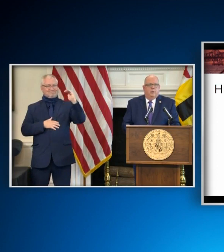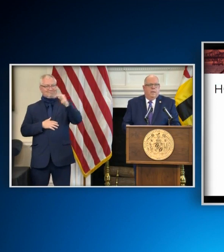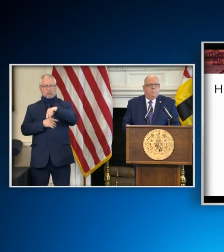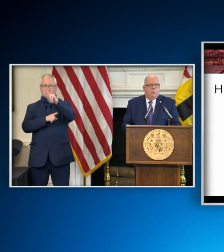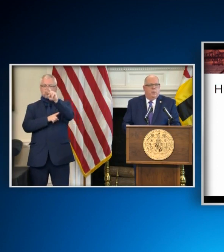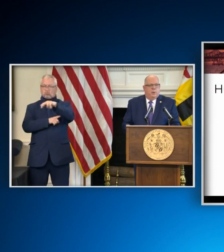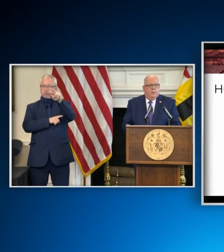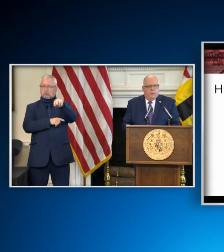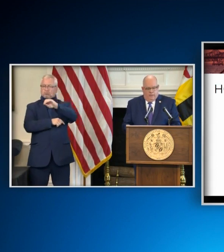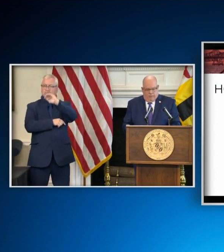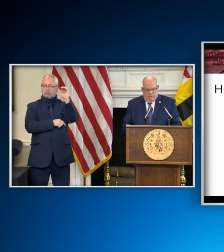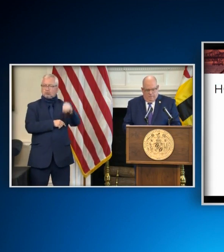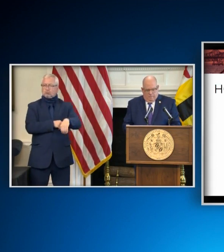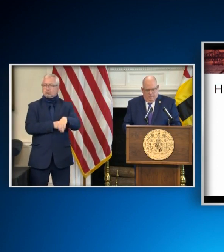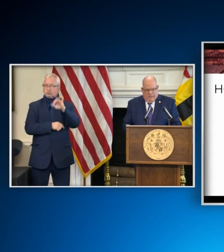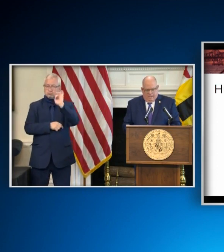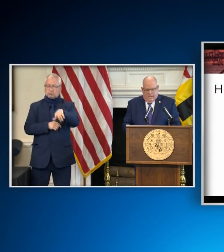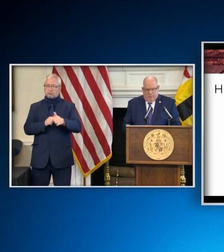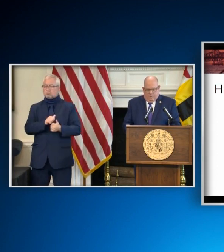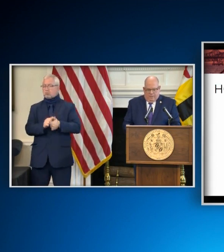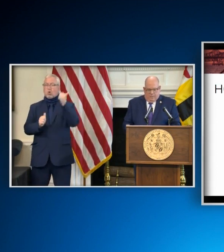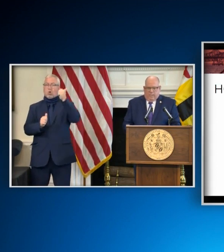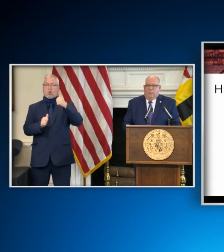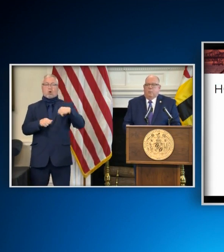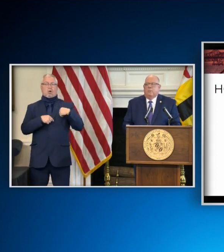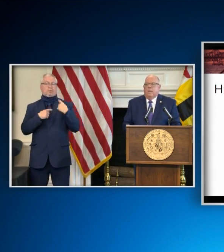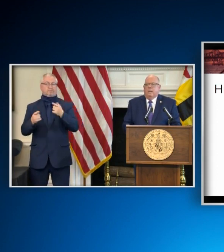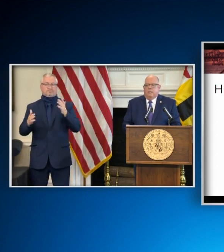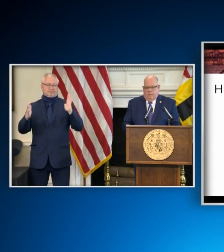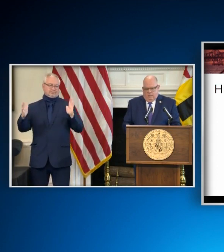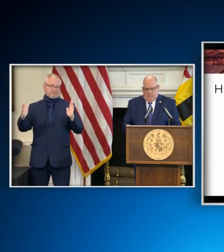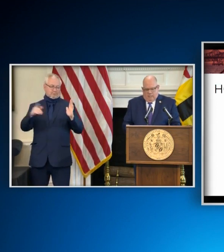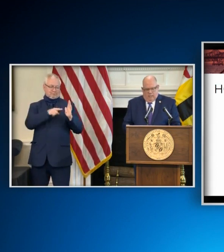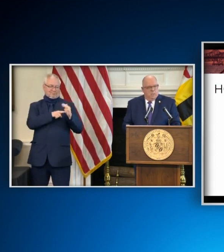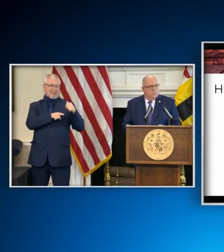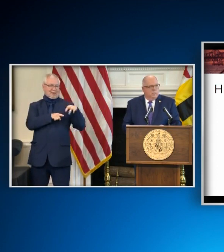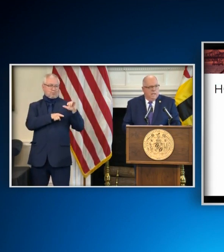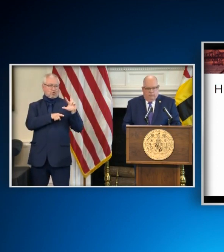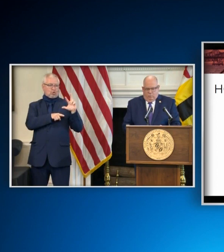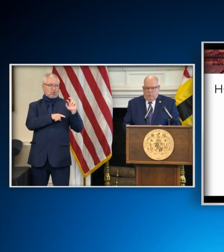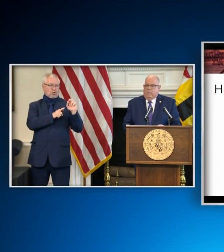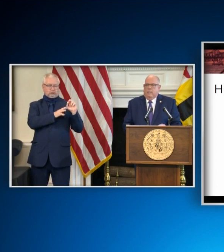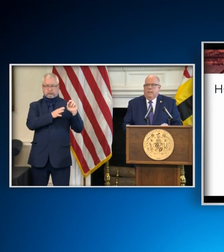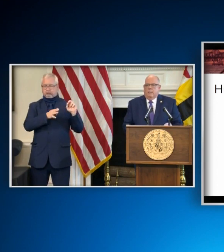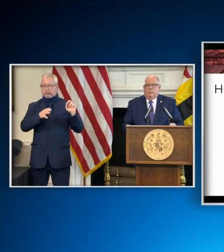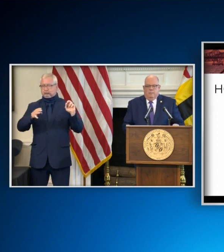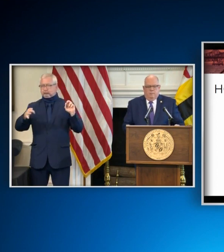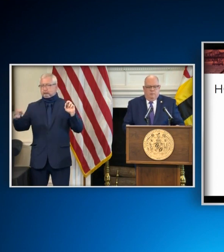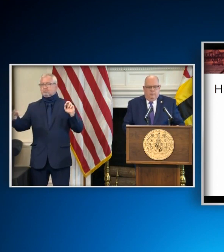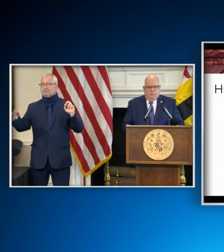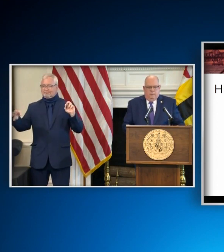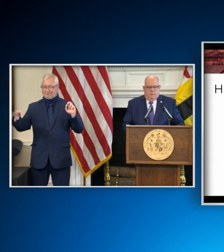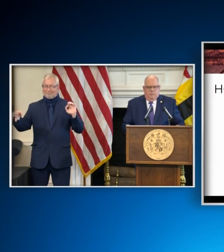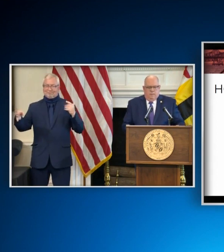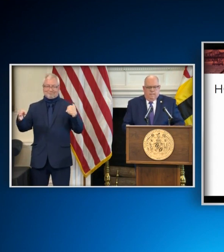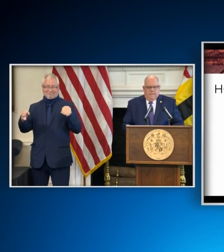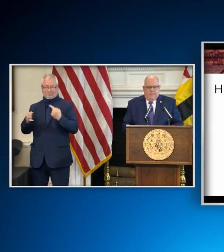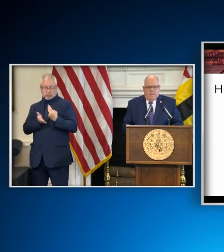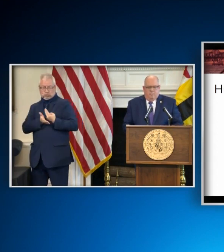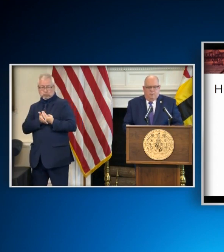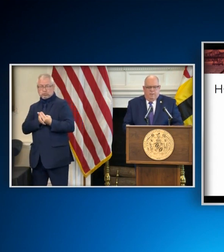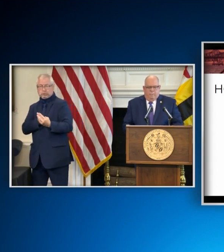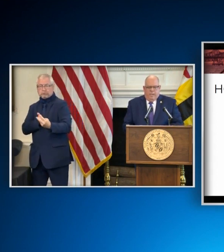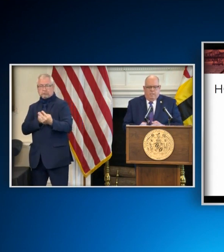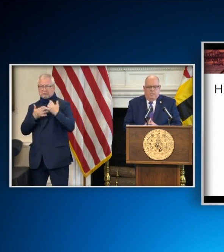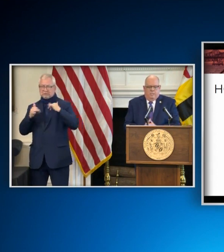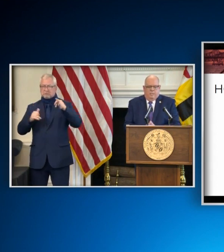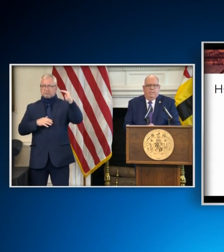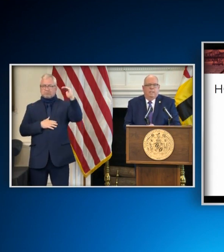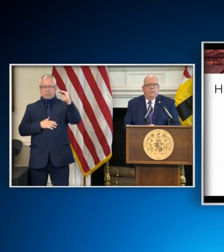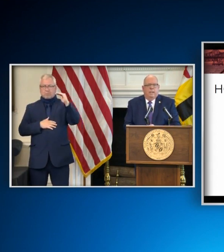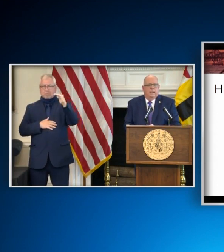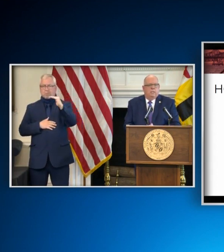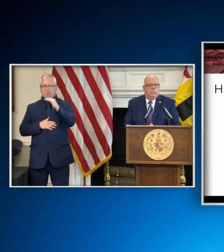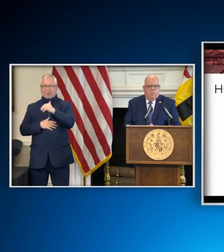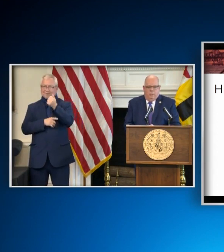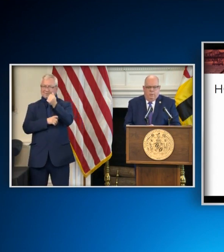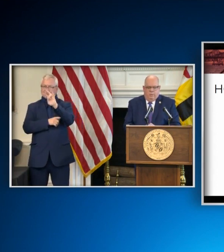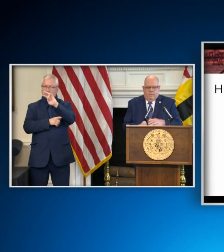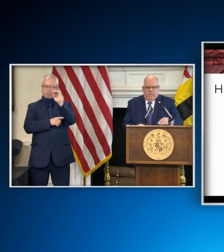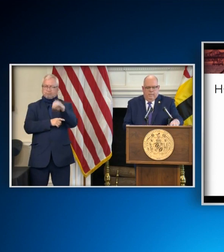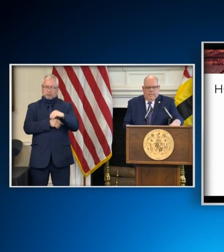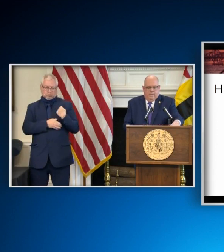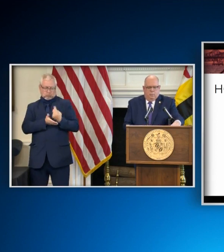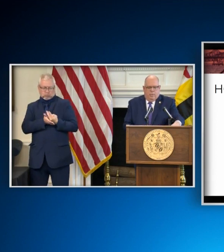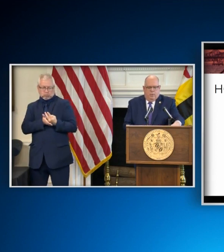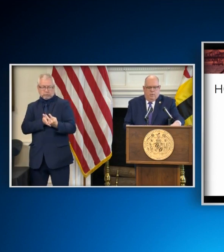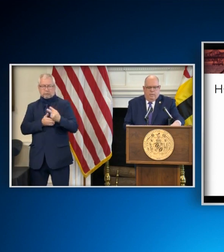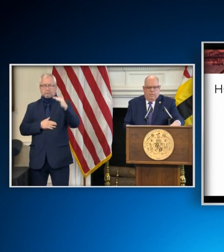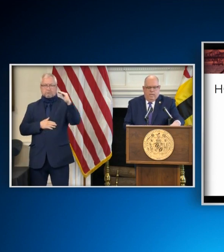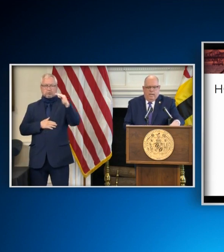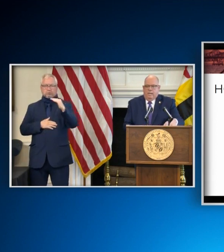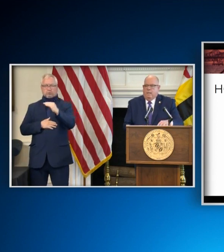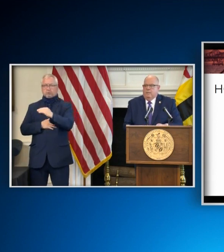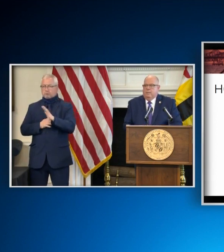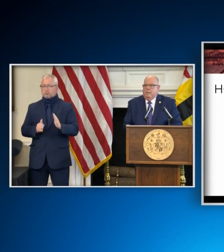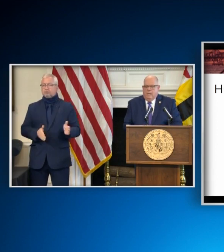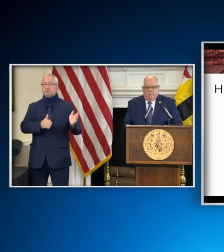TOTAL HOSPITALIZATIONS ARE DOWN 22% SINCE THEIR PEAK ON APRIL 30, AND DOWN 70% IN THE LAST 14 DAYS. -- DOWN 17%.